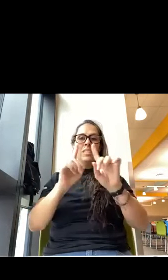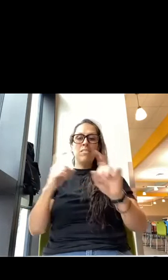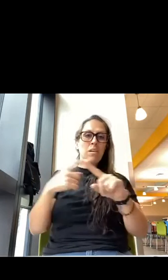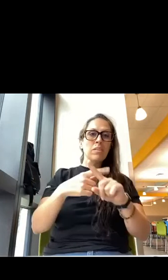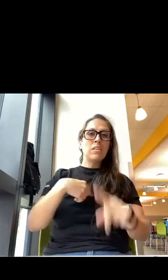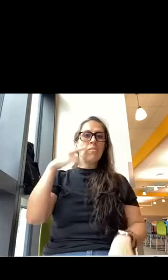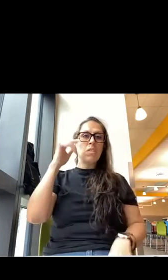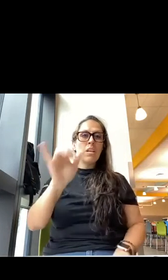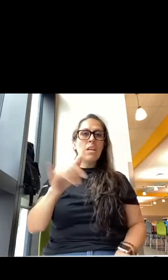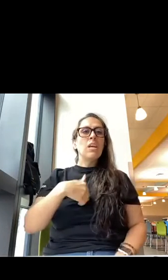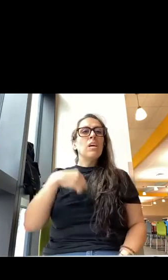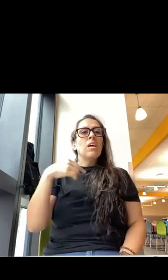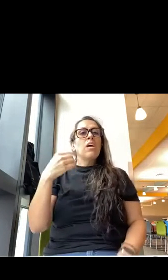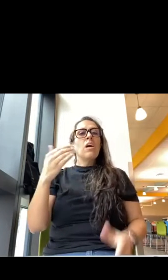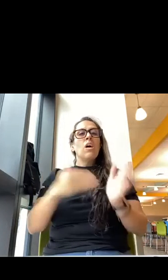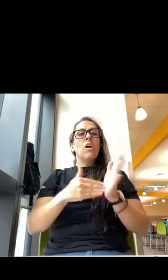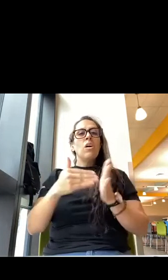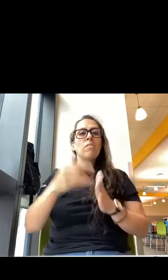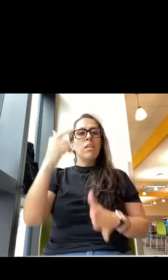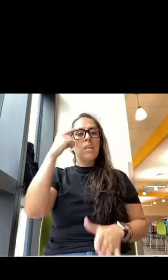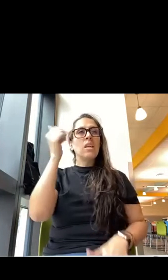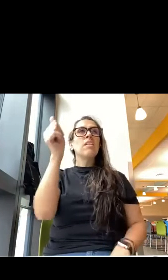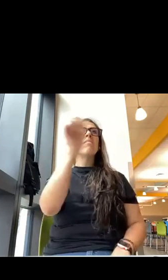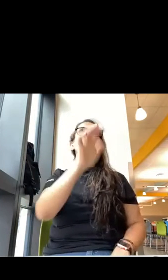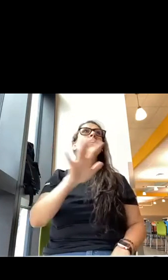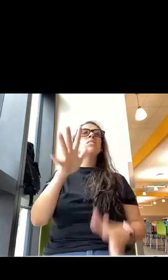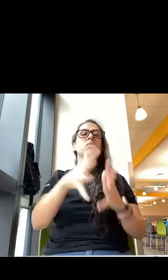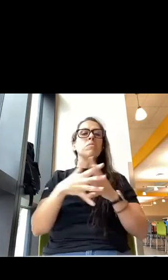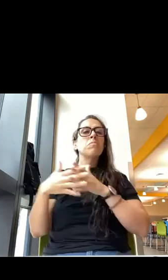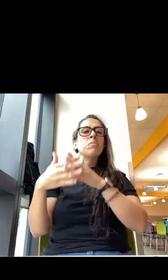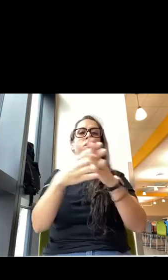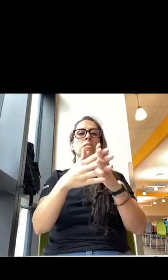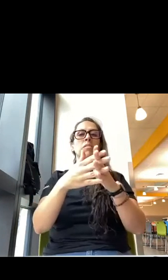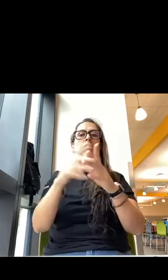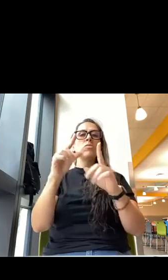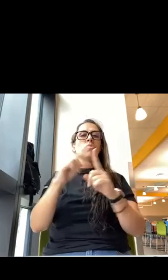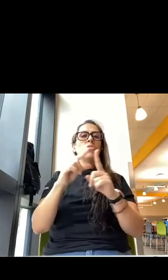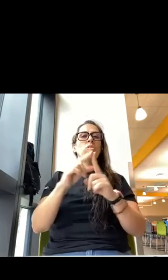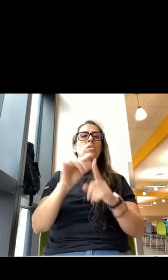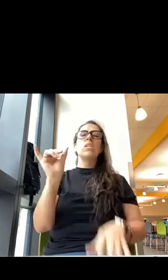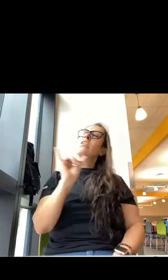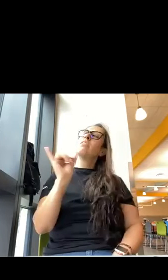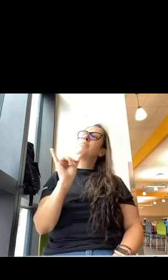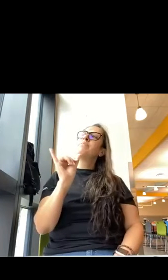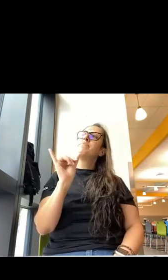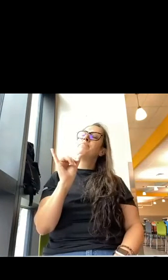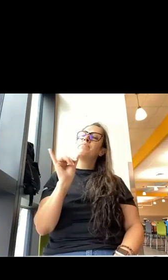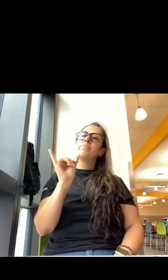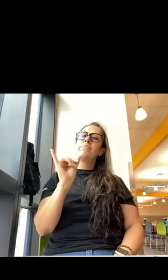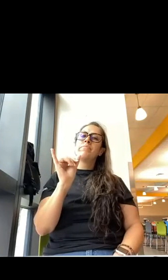I often think of Asian American as, like, a term that almost like problematizes